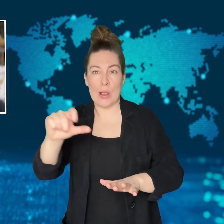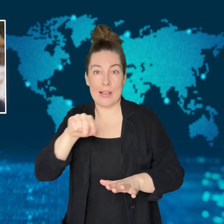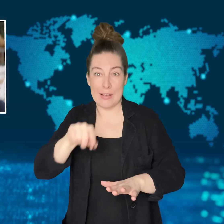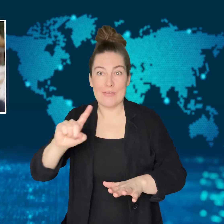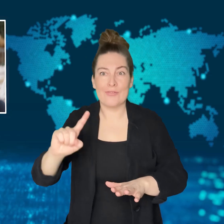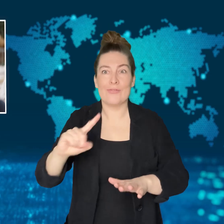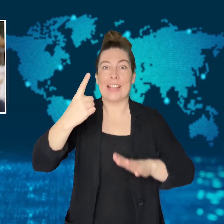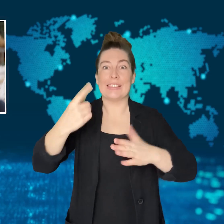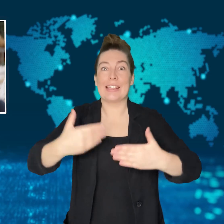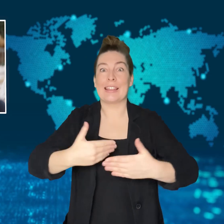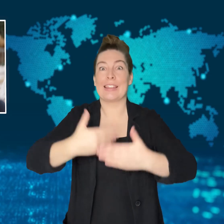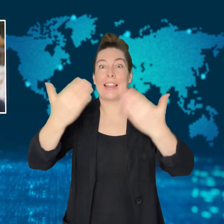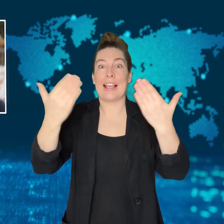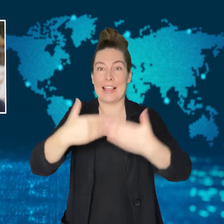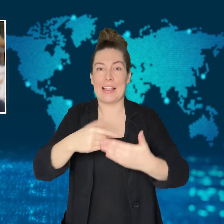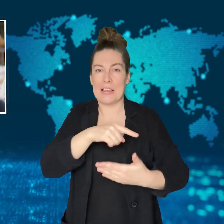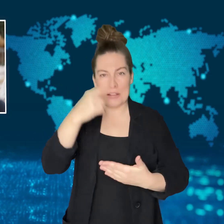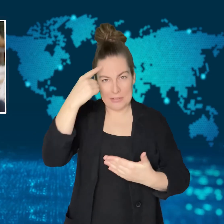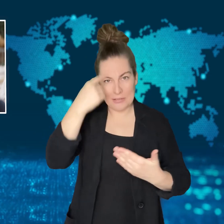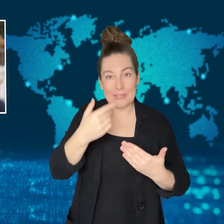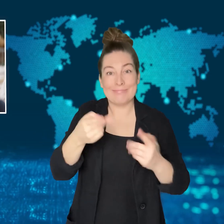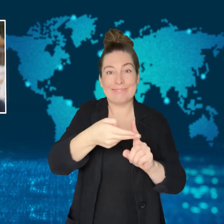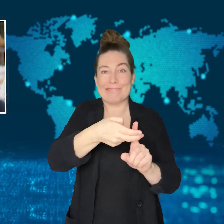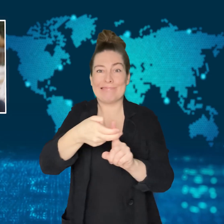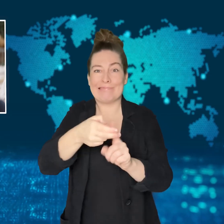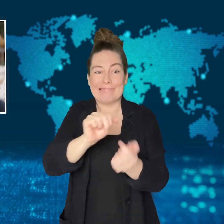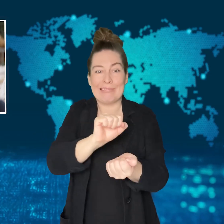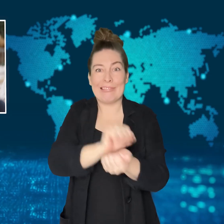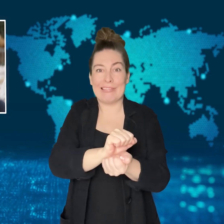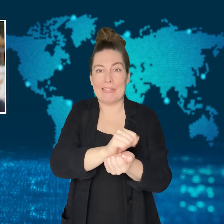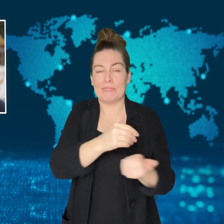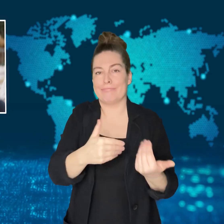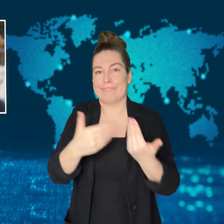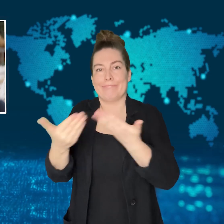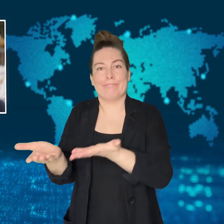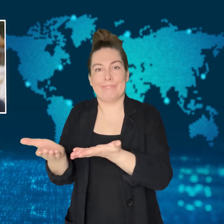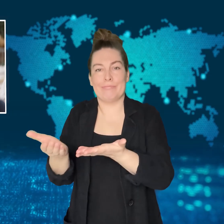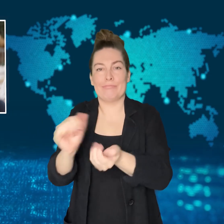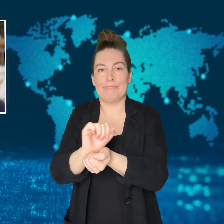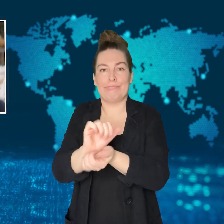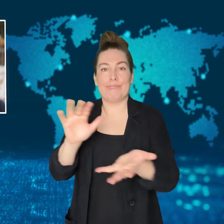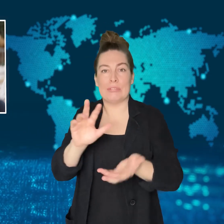Israel believes 94 hostages are being held,